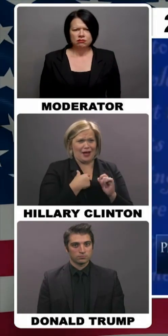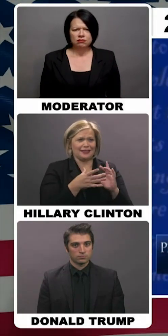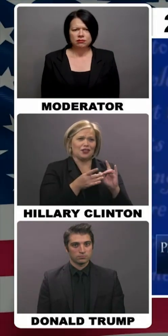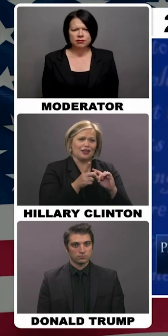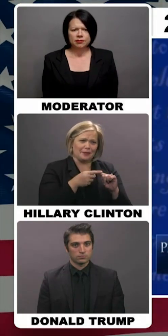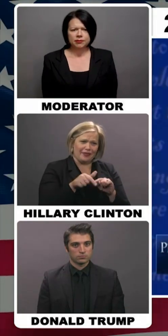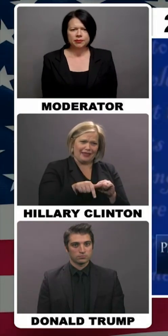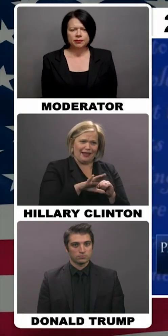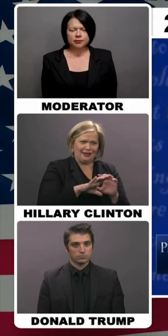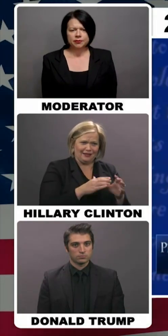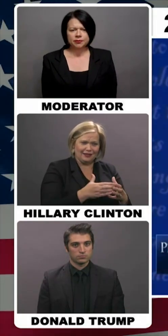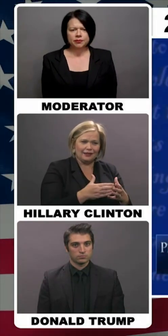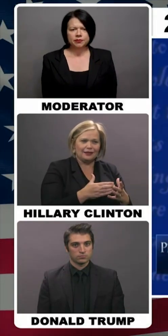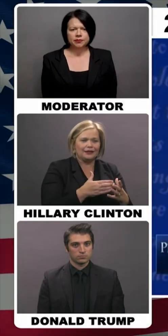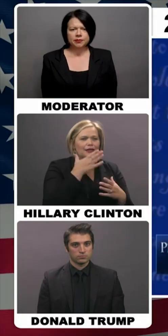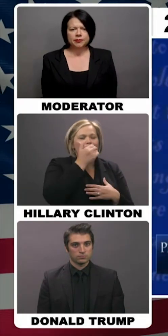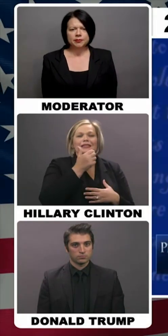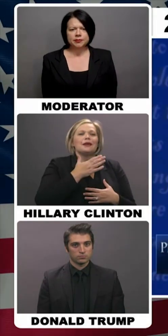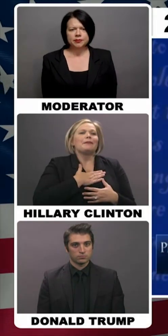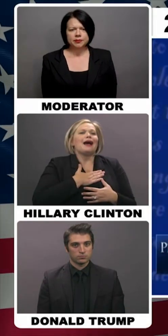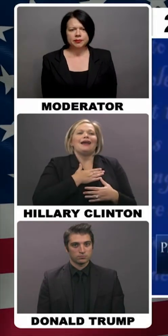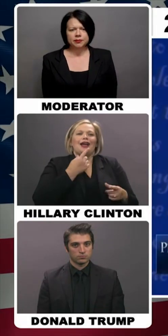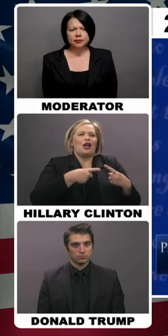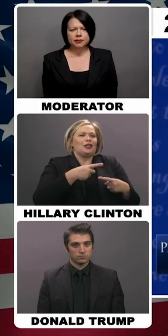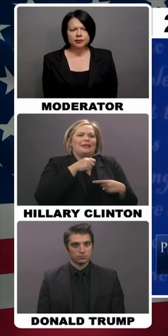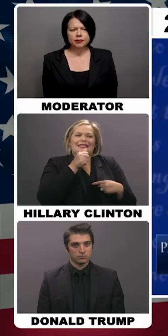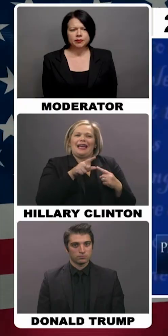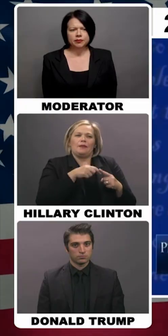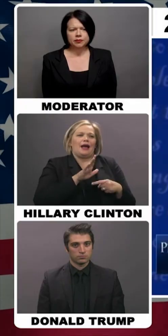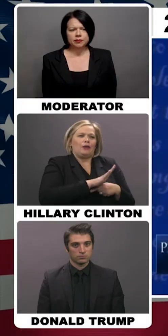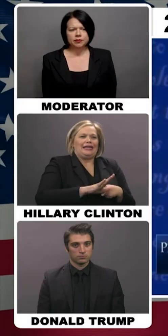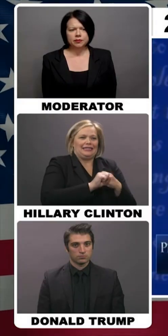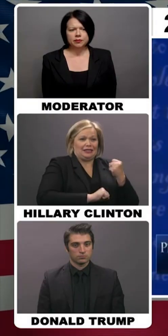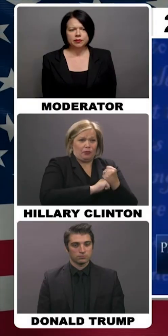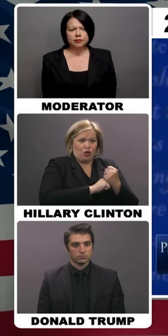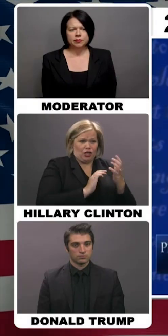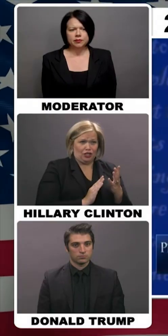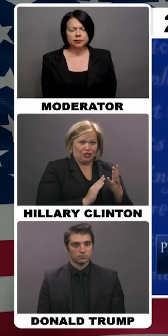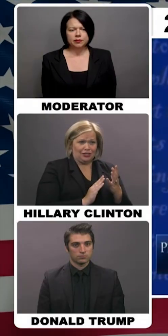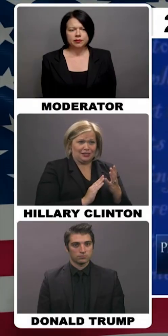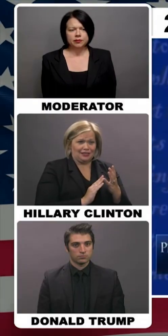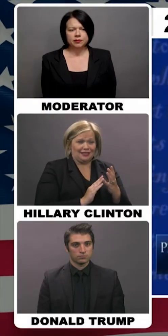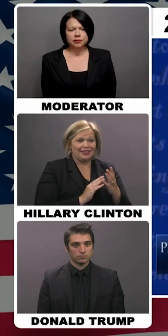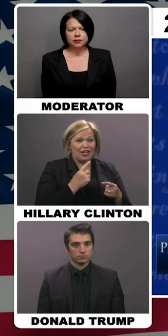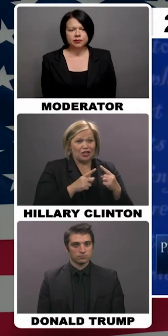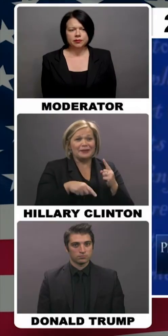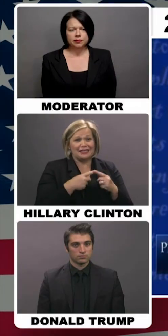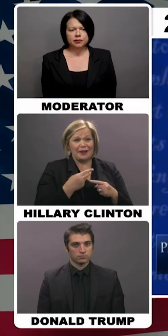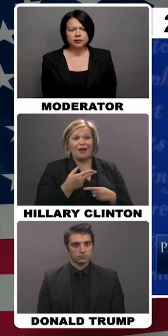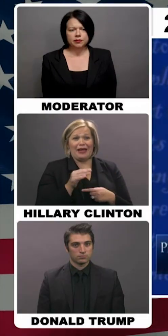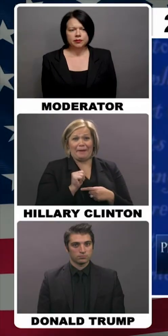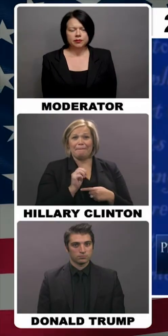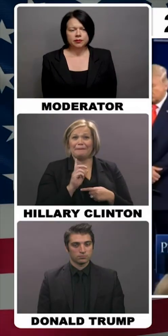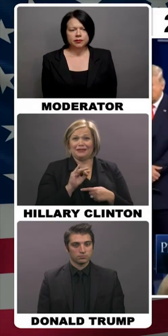because my argument is not with his supporters, it's with him and with the hateful and divisive campaign that he has run